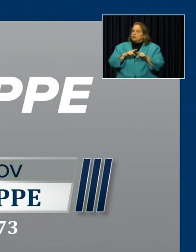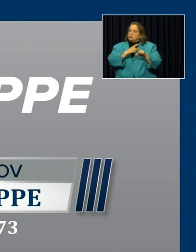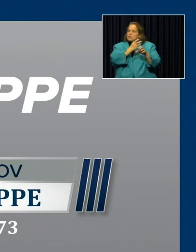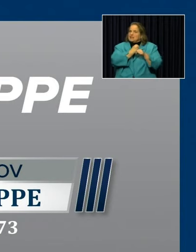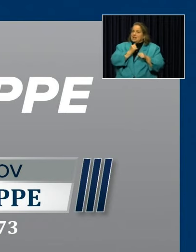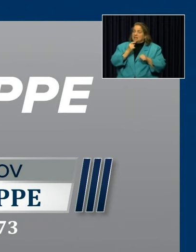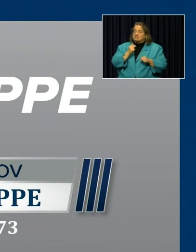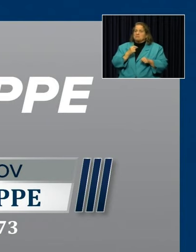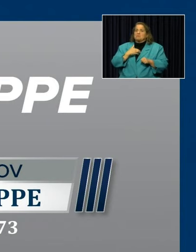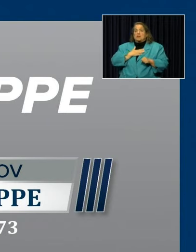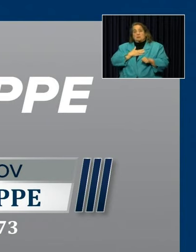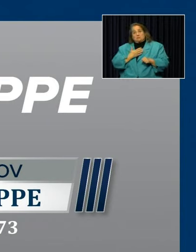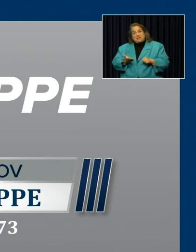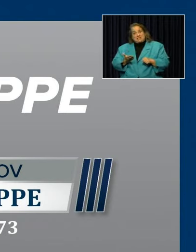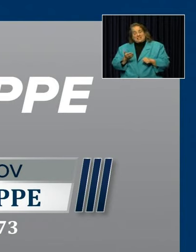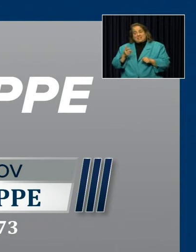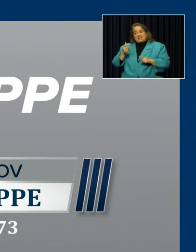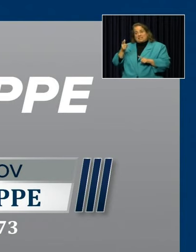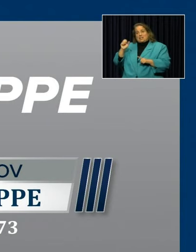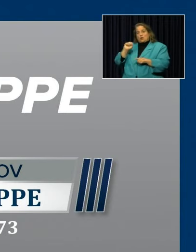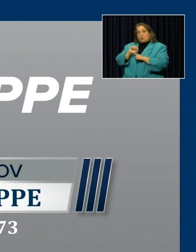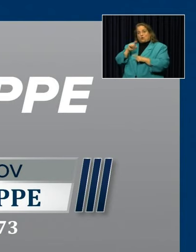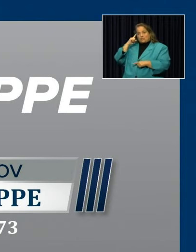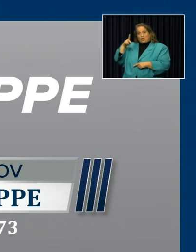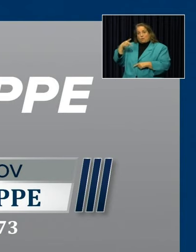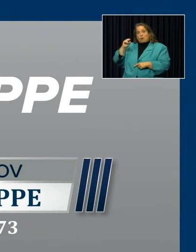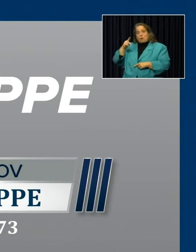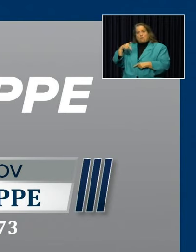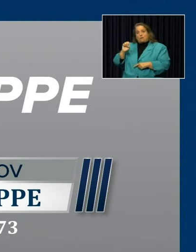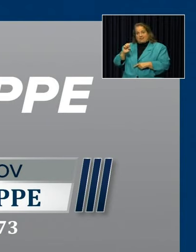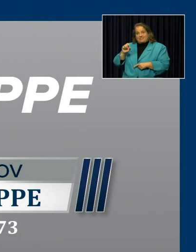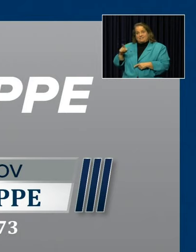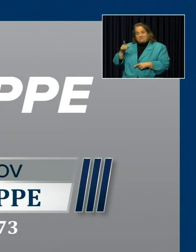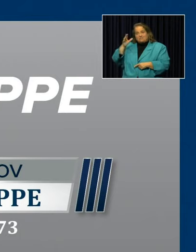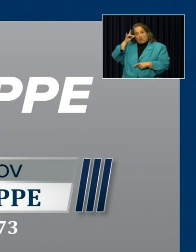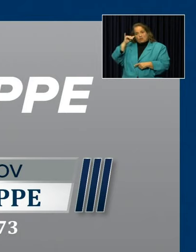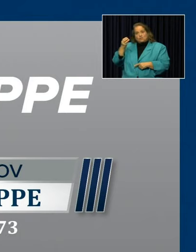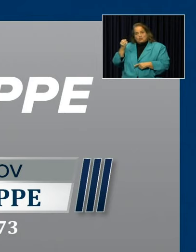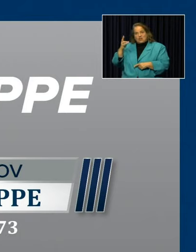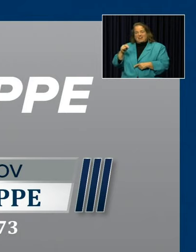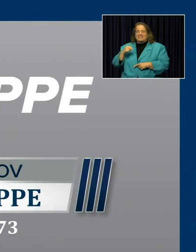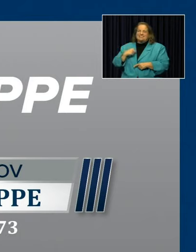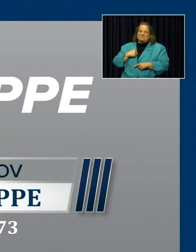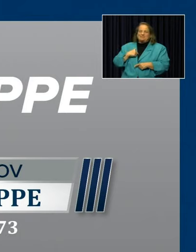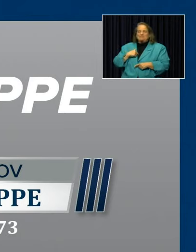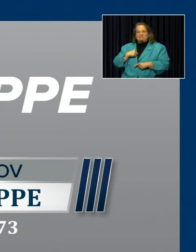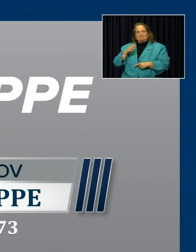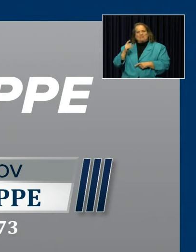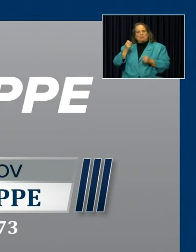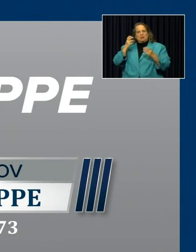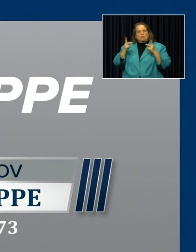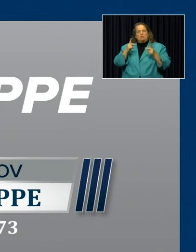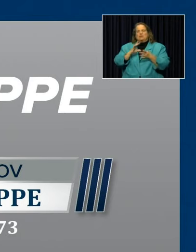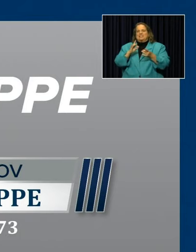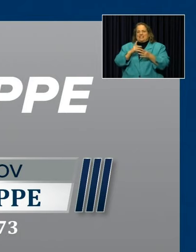OF SURGICAL MASKS. AND LISTEN, THAT IS ALL GREAT, AND WE NEED IT.